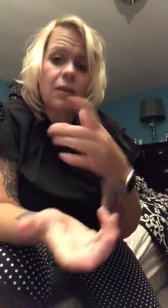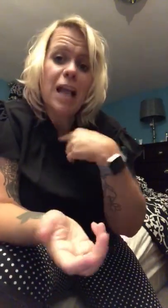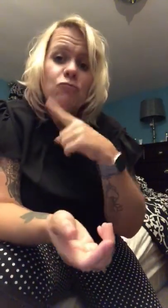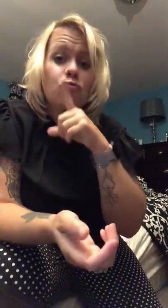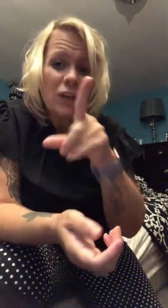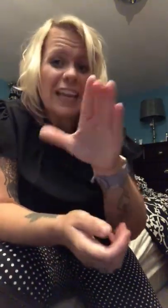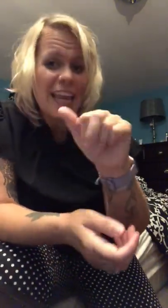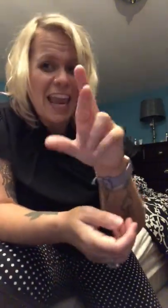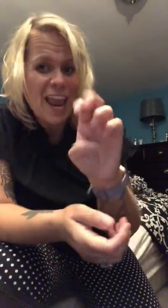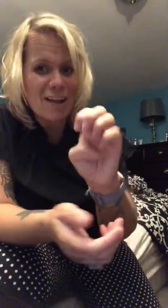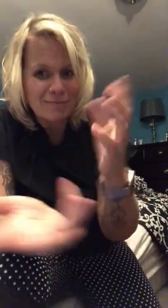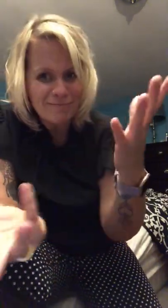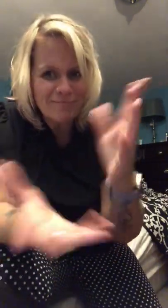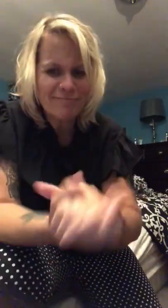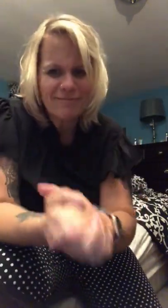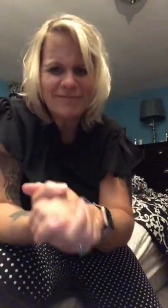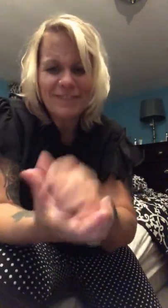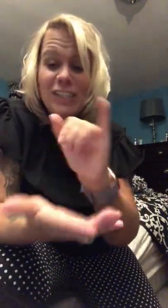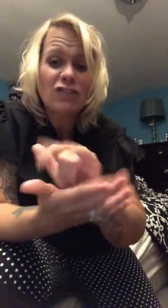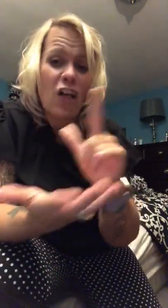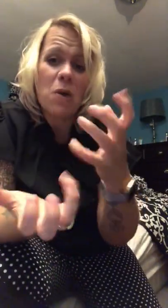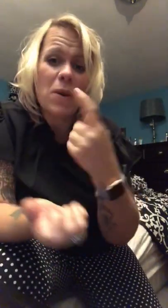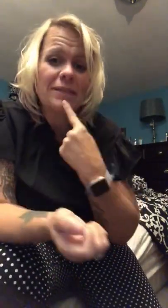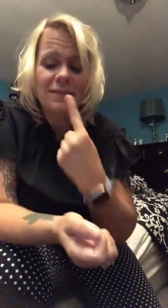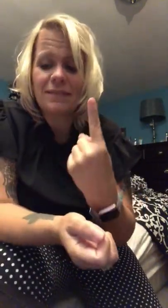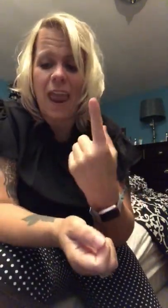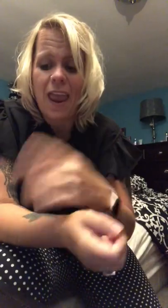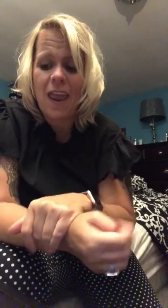I really care! That's all I wanted to share.